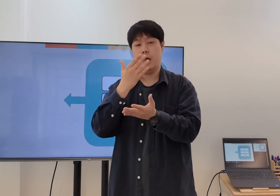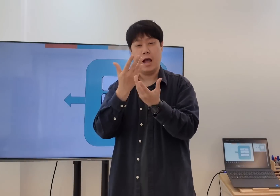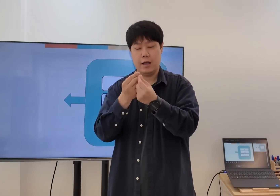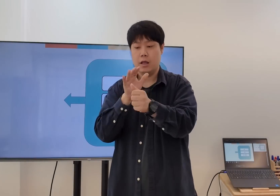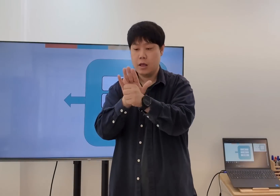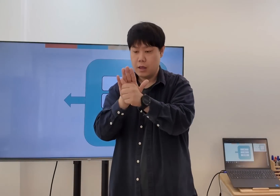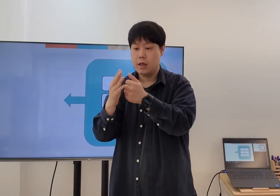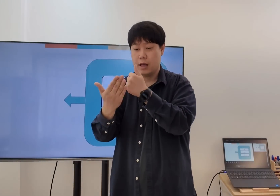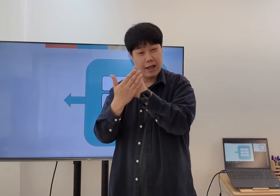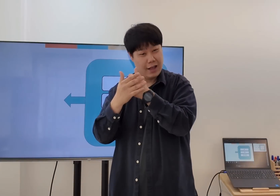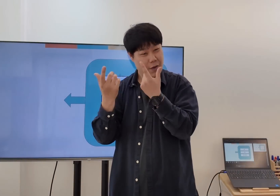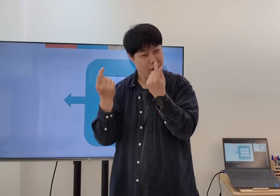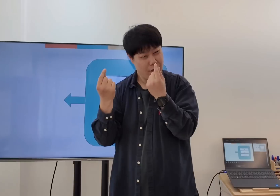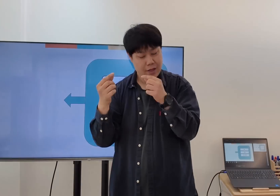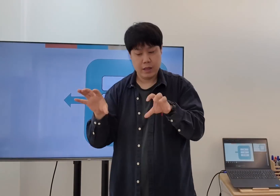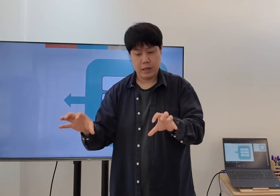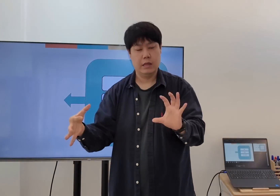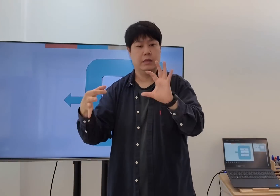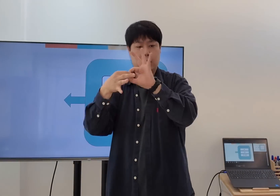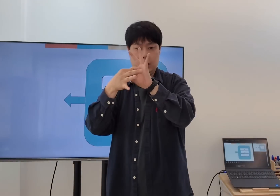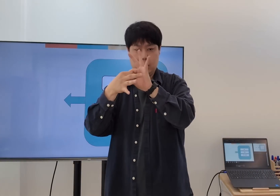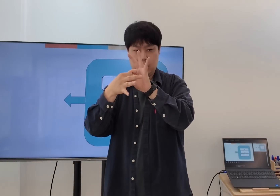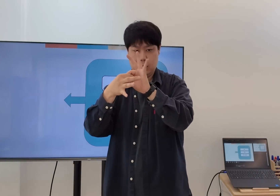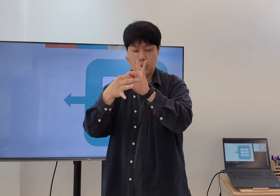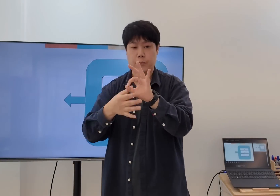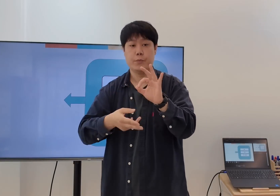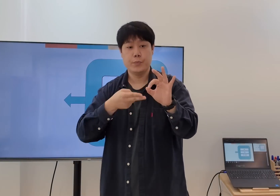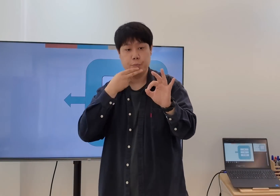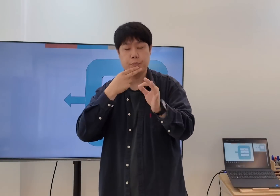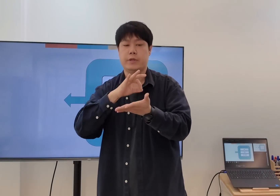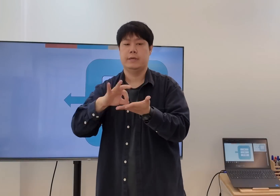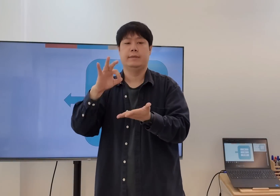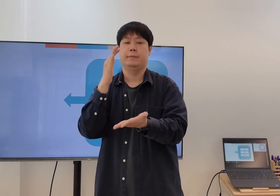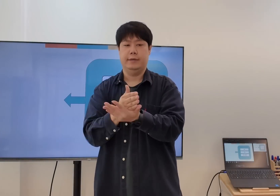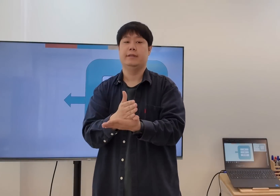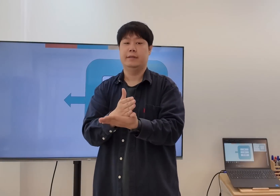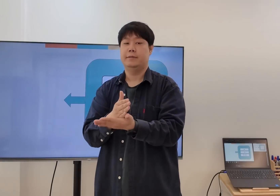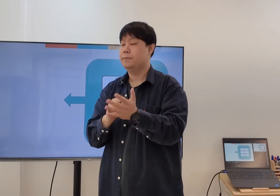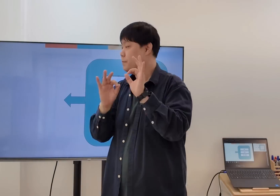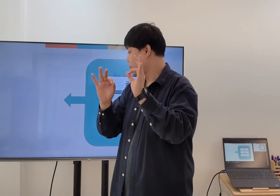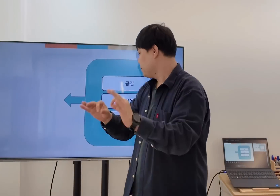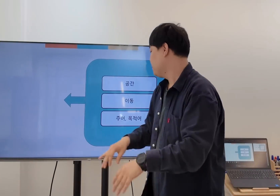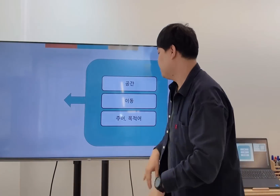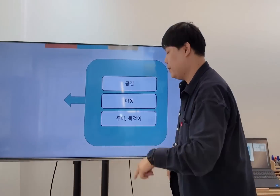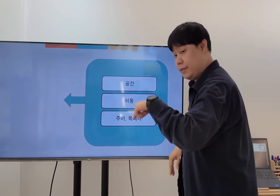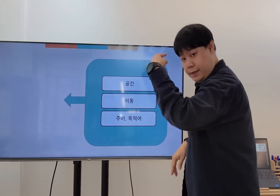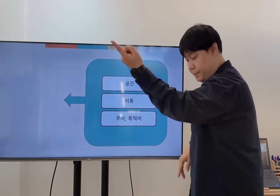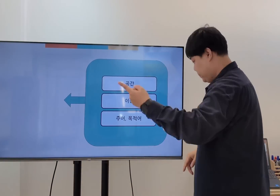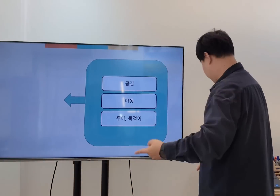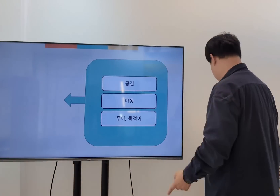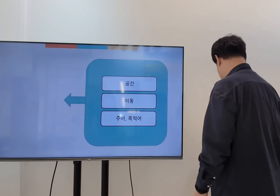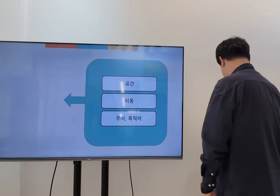Subject and object can be used when there is a relationship between them, such as helping and helping each other. if there is no relationship? I can't use it. What's next?